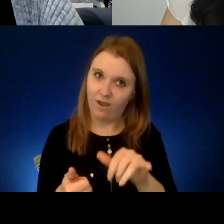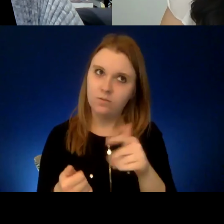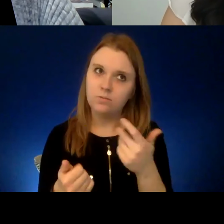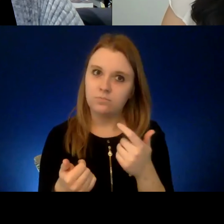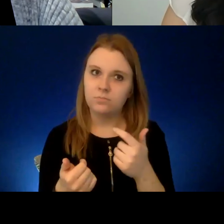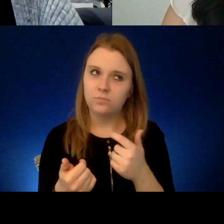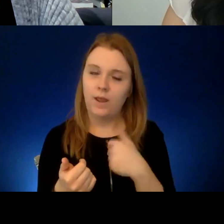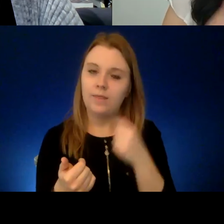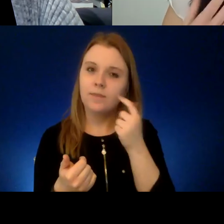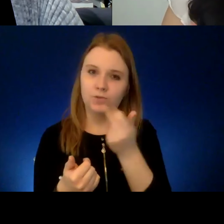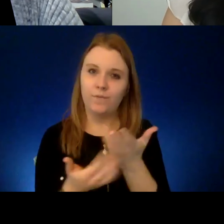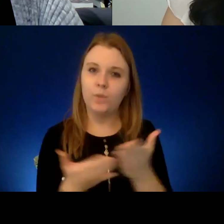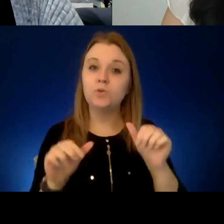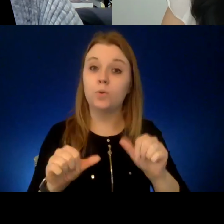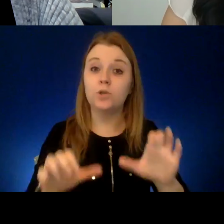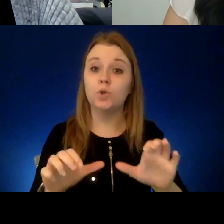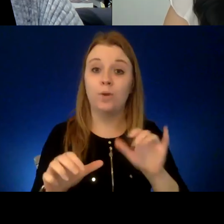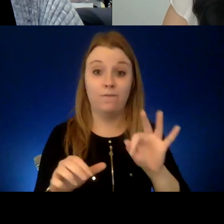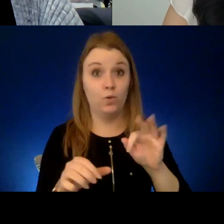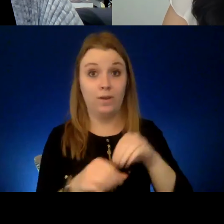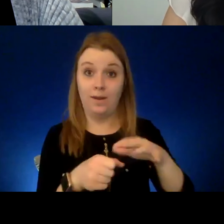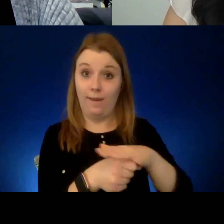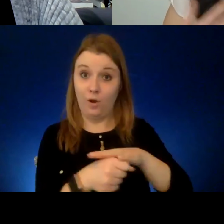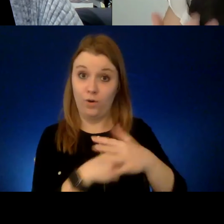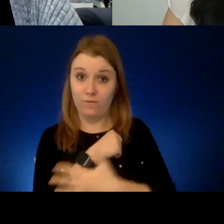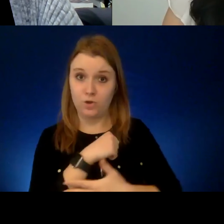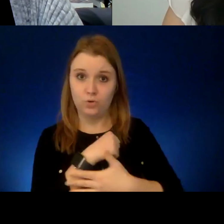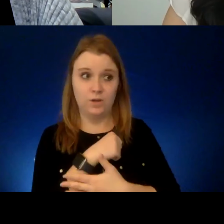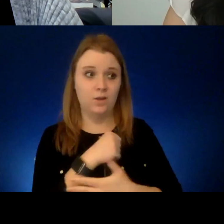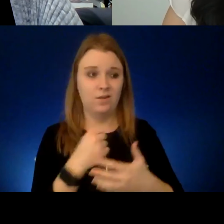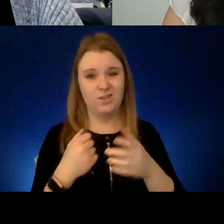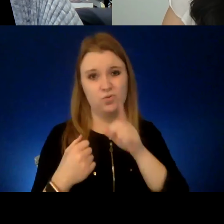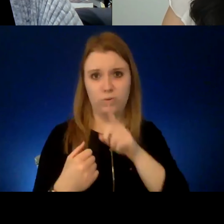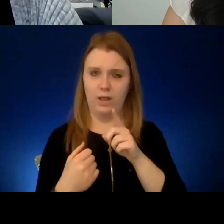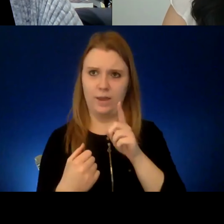that you can do if you're in an area of the country that is really mask-averse or something like that.